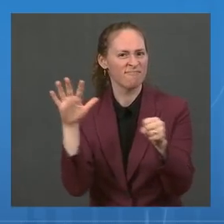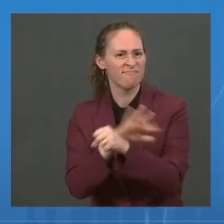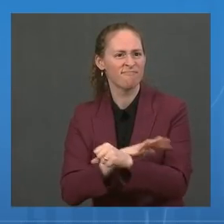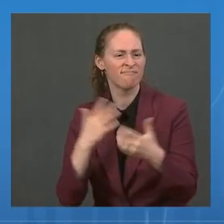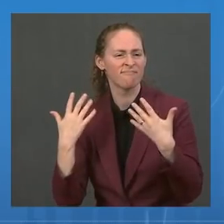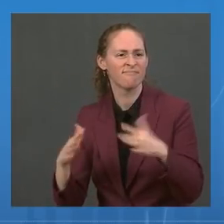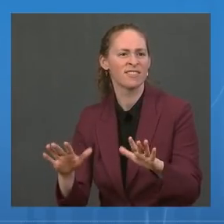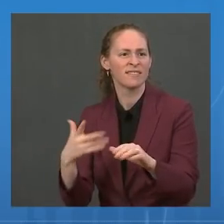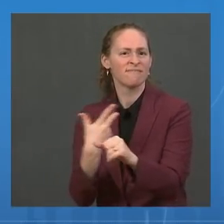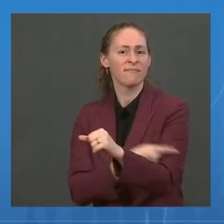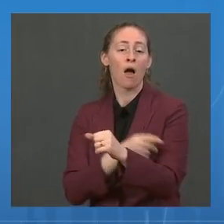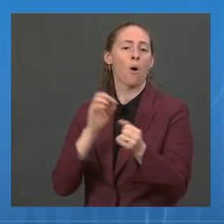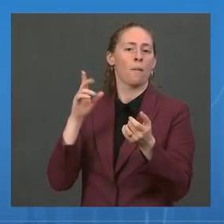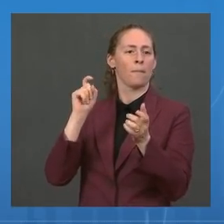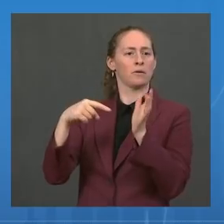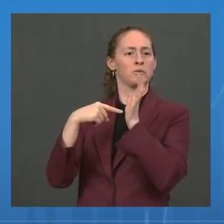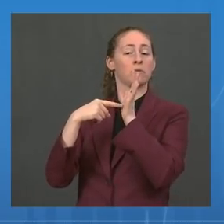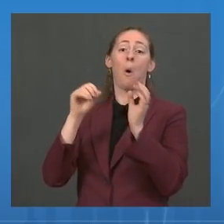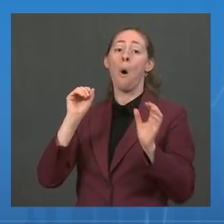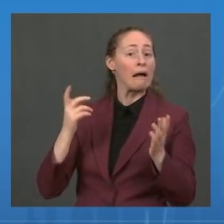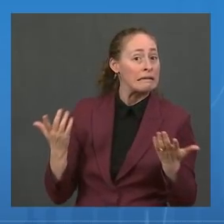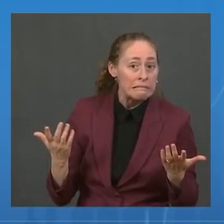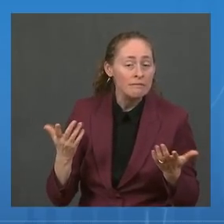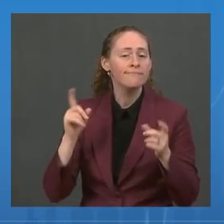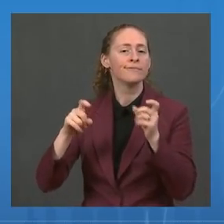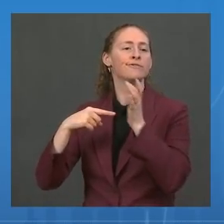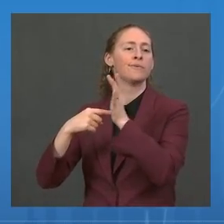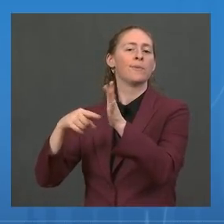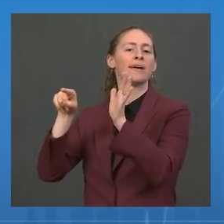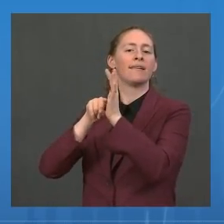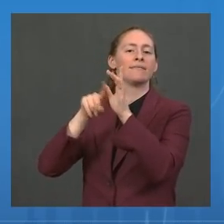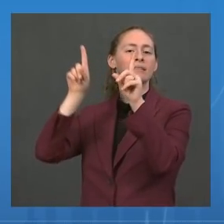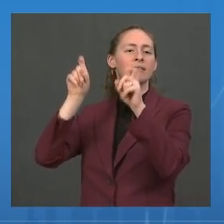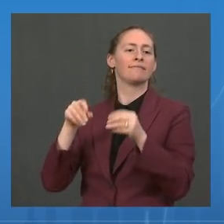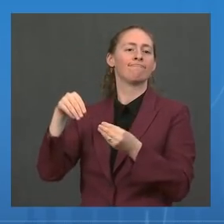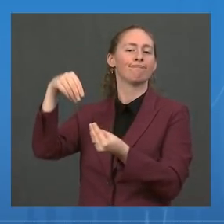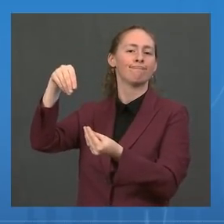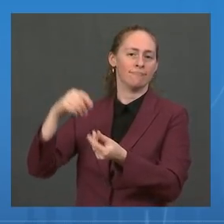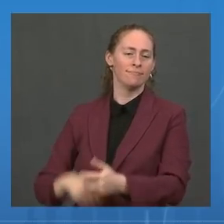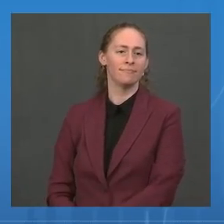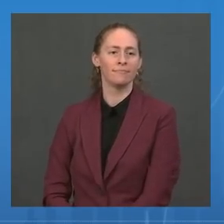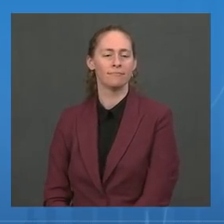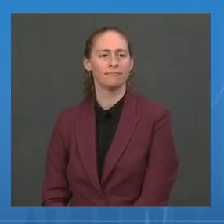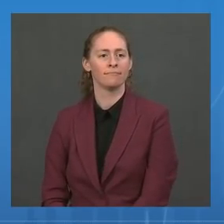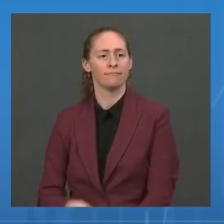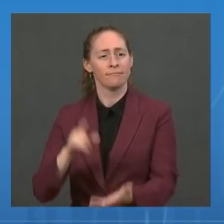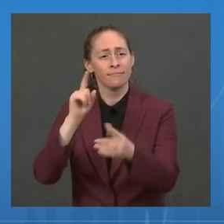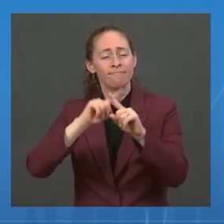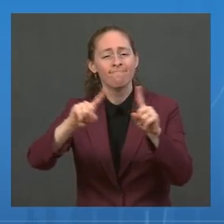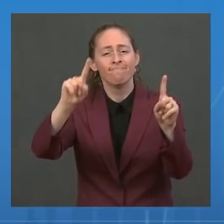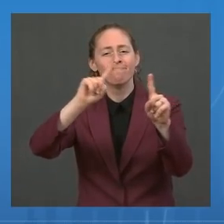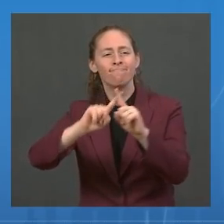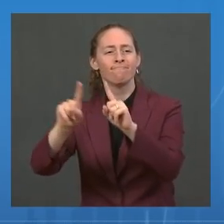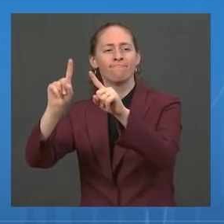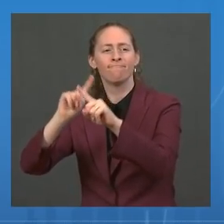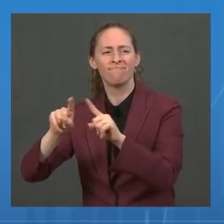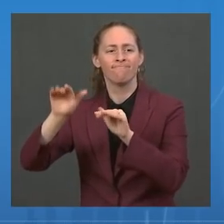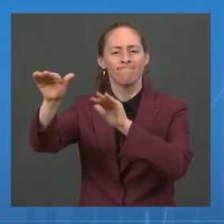Each day this week, as organizations hit their vaccination deadlines, we got new data showing that vaccination requirements work.